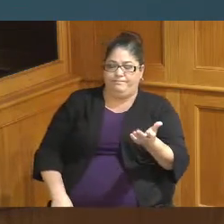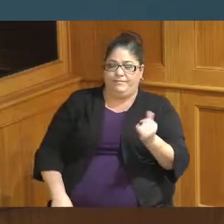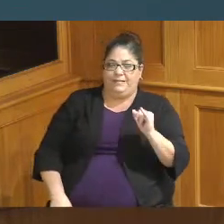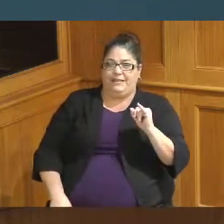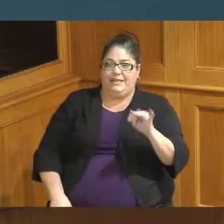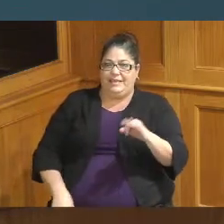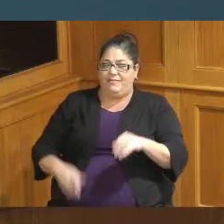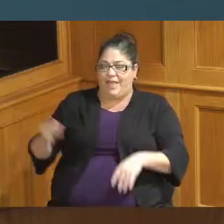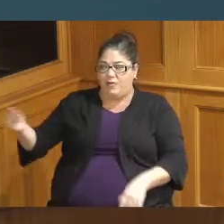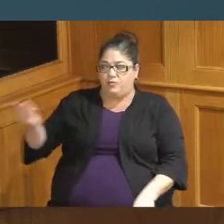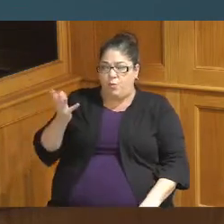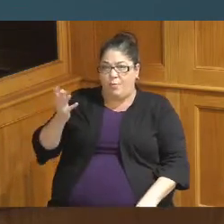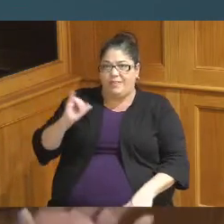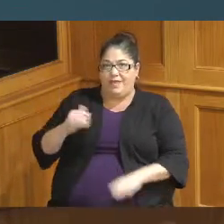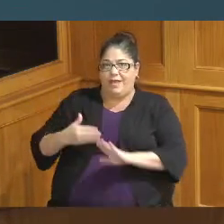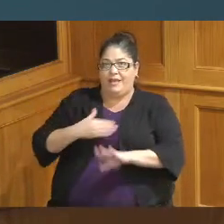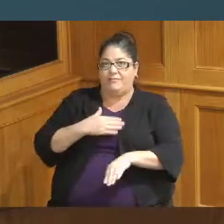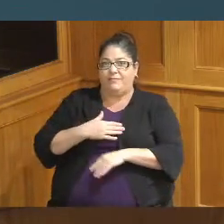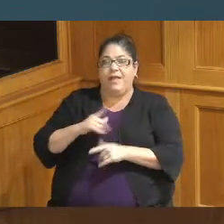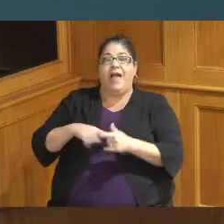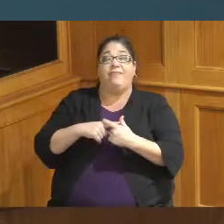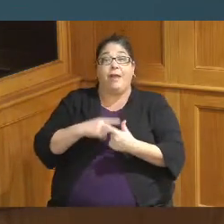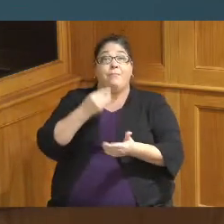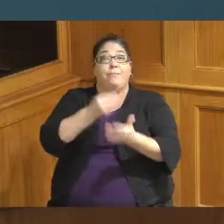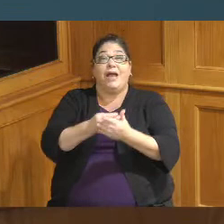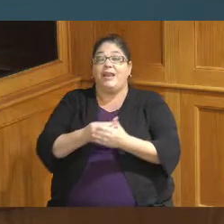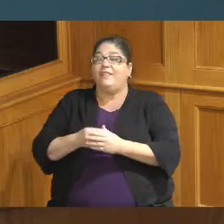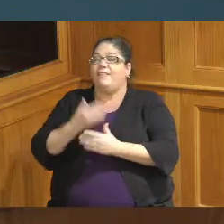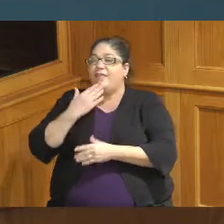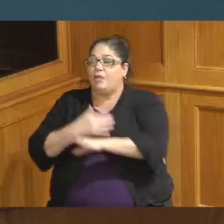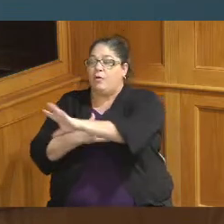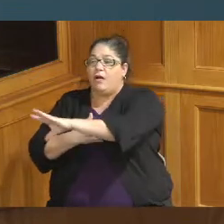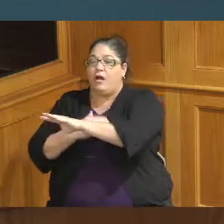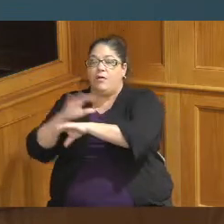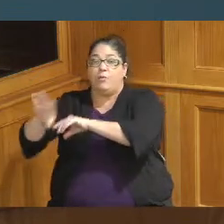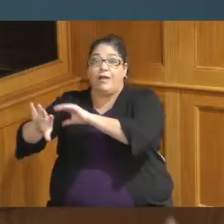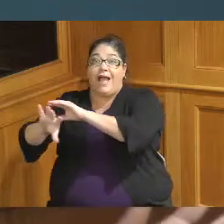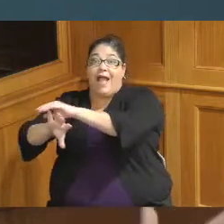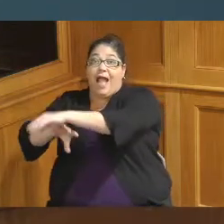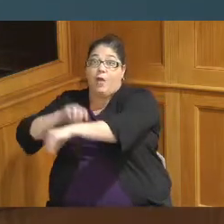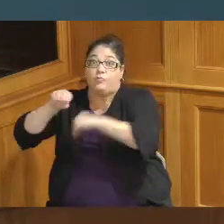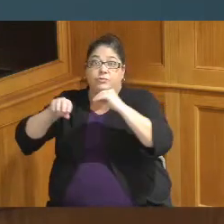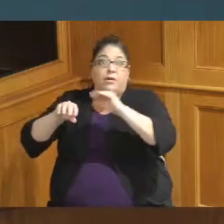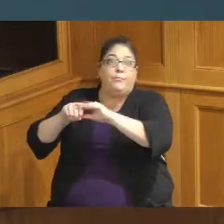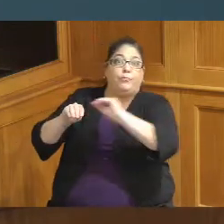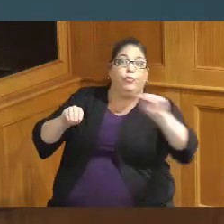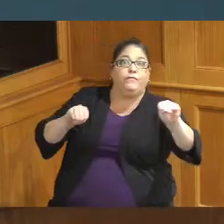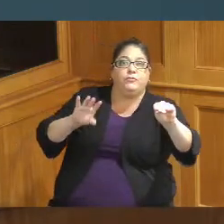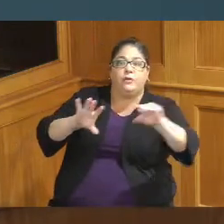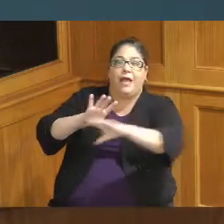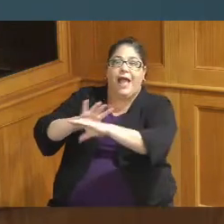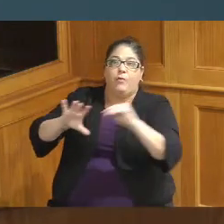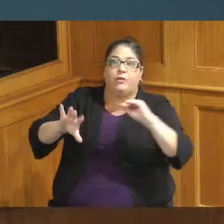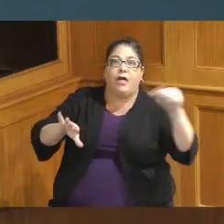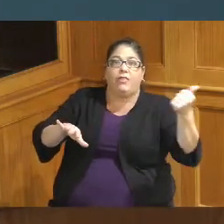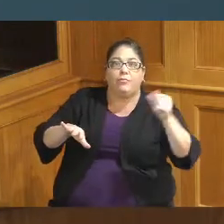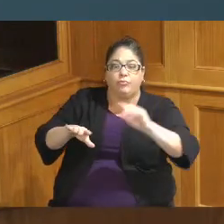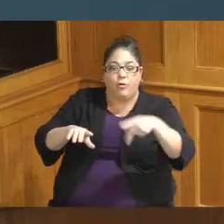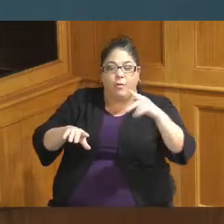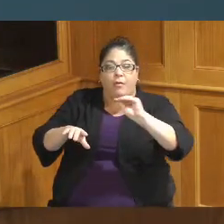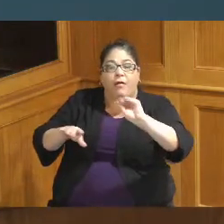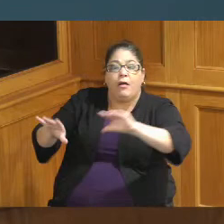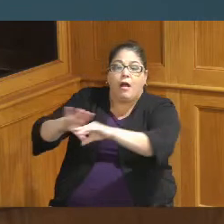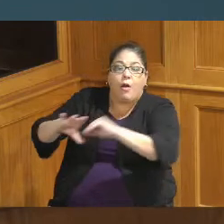information and then we moved it to other programs we got it going to other programs so I you know I